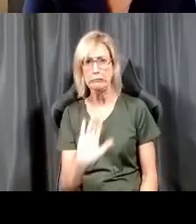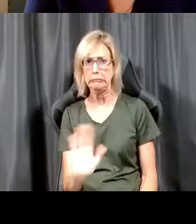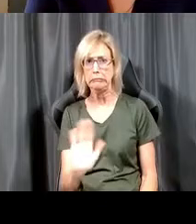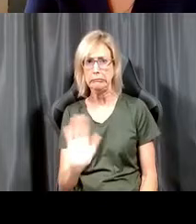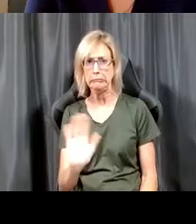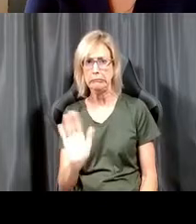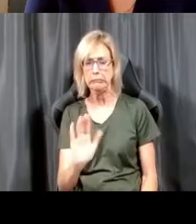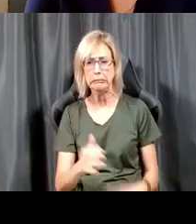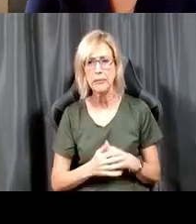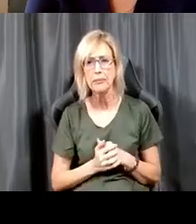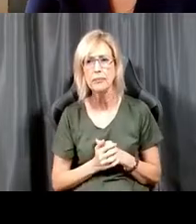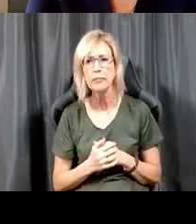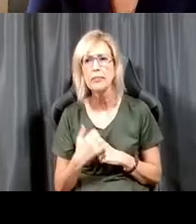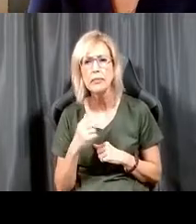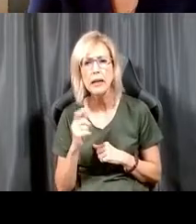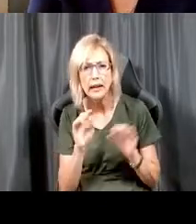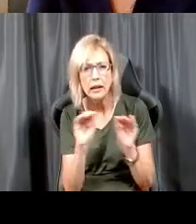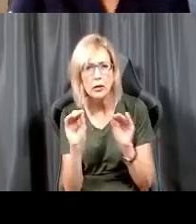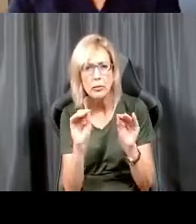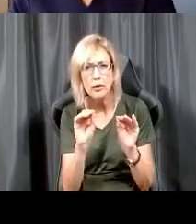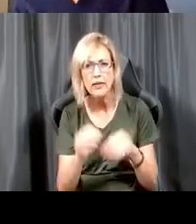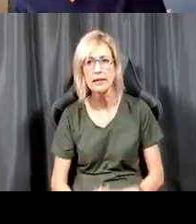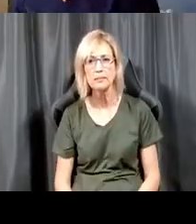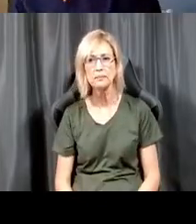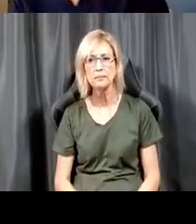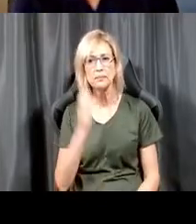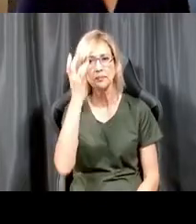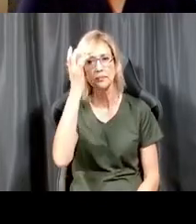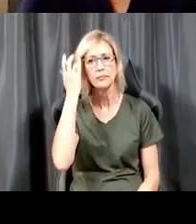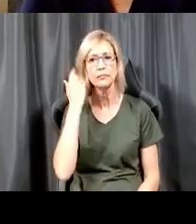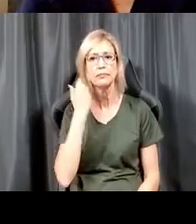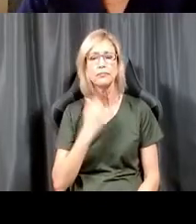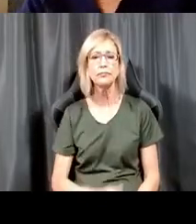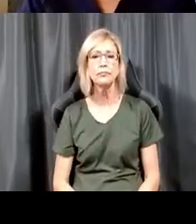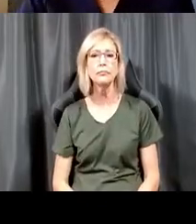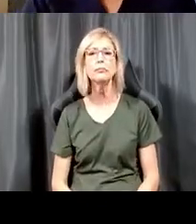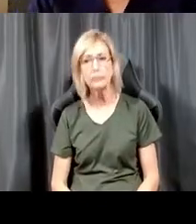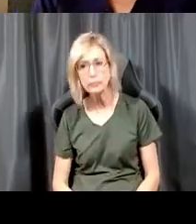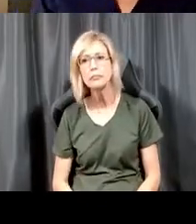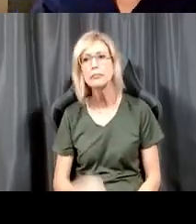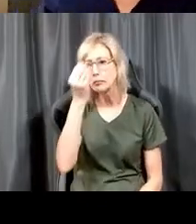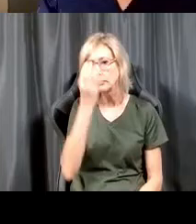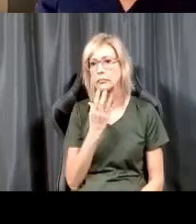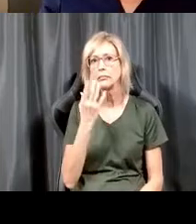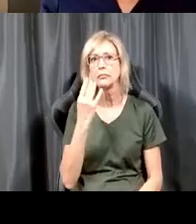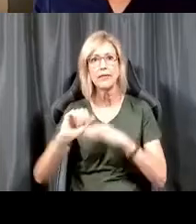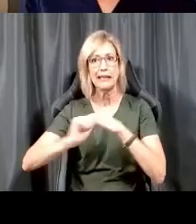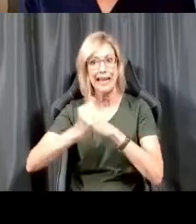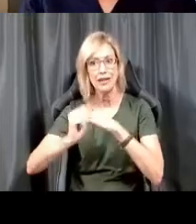I need move this. There we go. Lets us know if there is danger nearby. If we